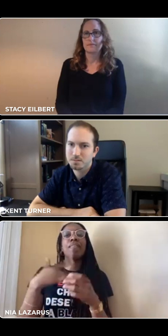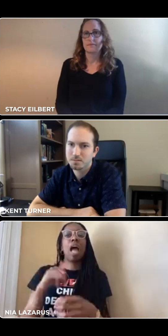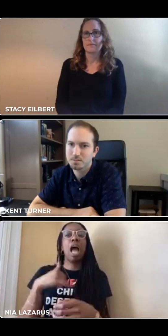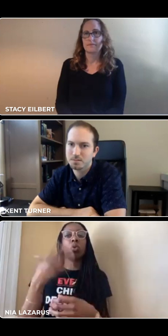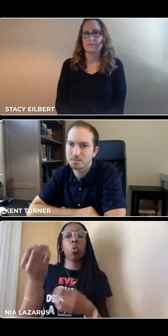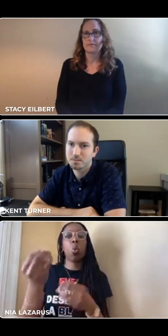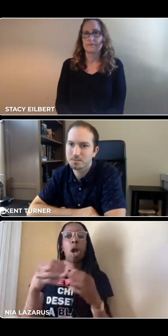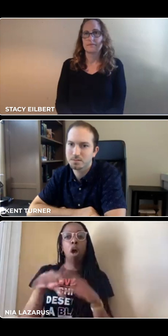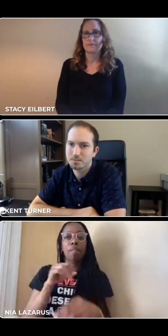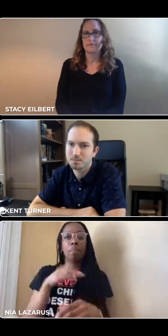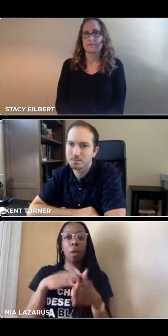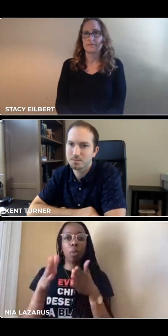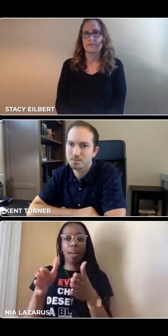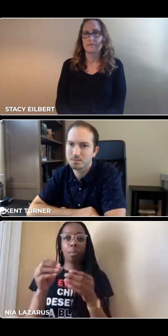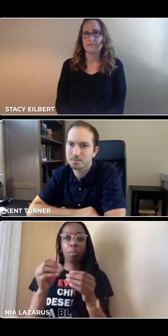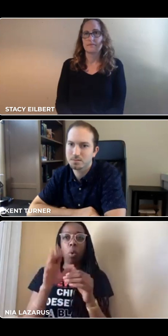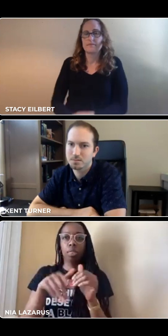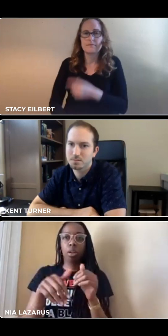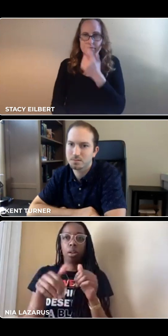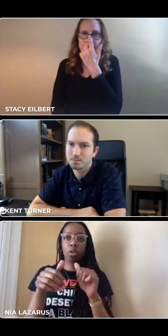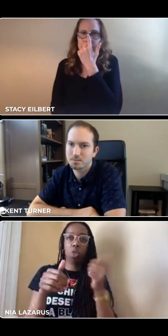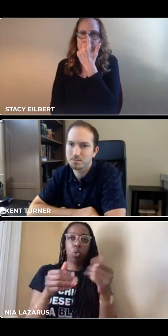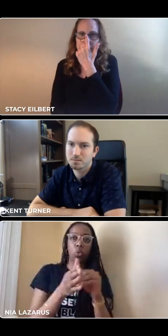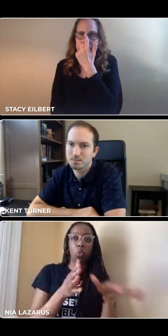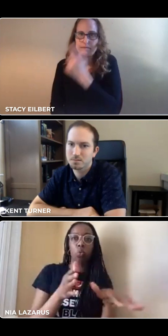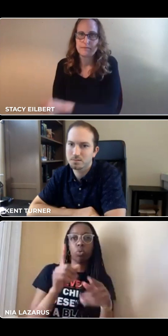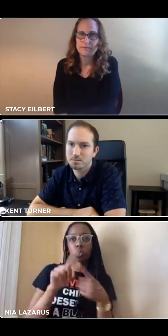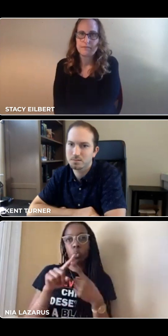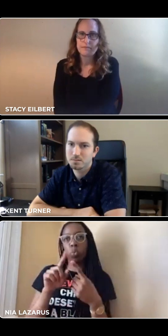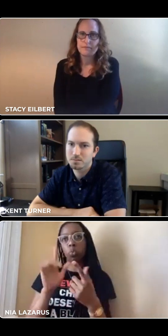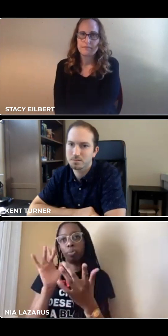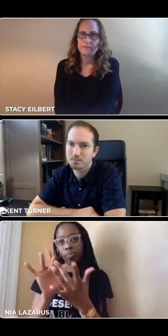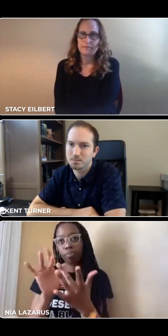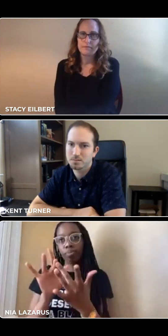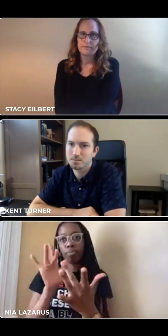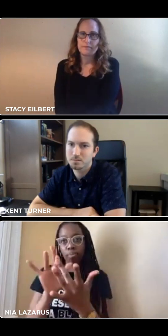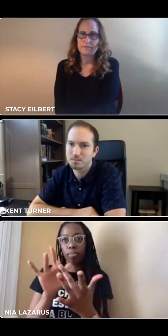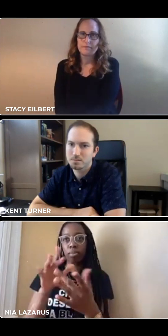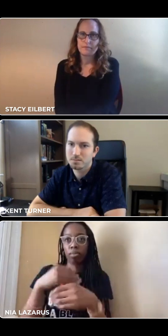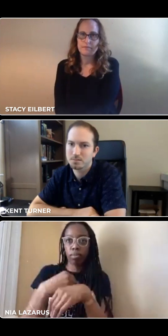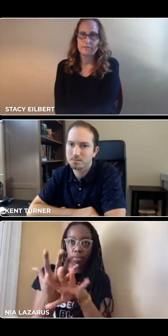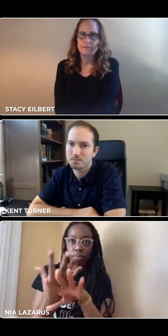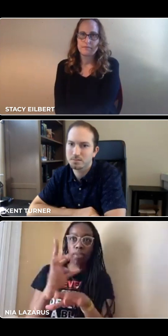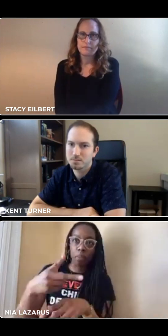prompts. So, I feel like I am going out of my way with that student in comparison to